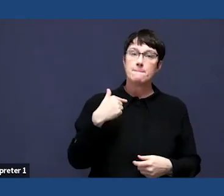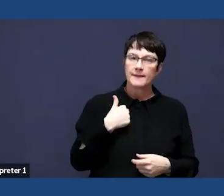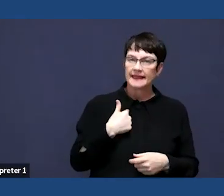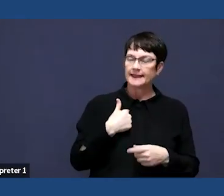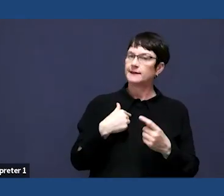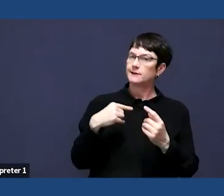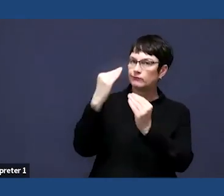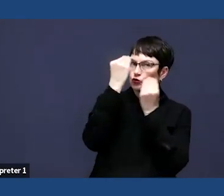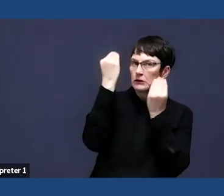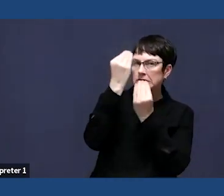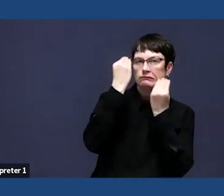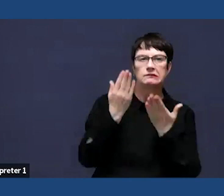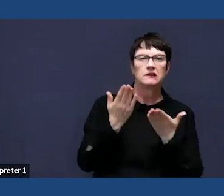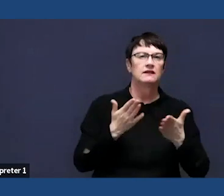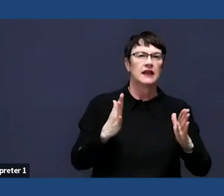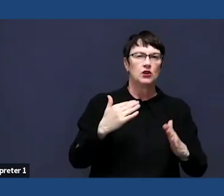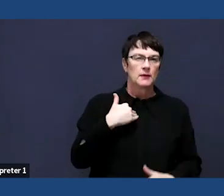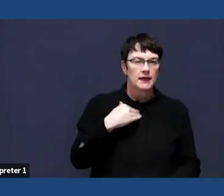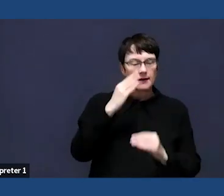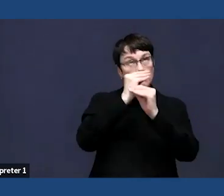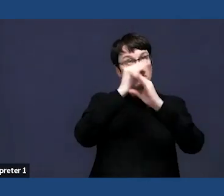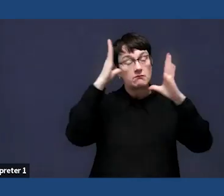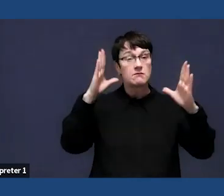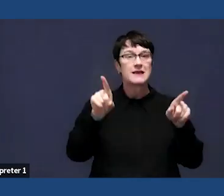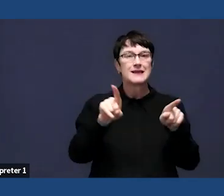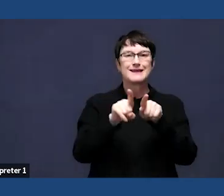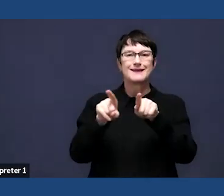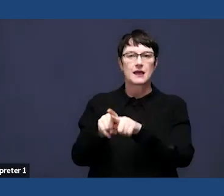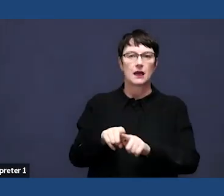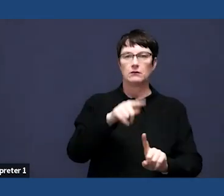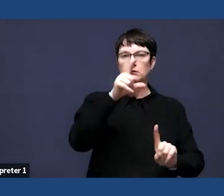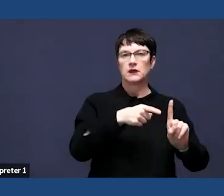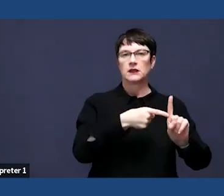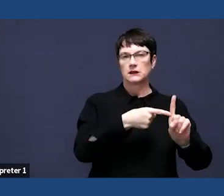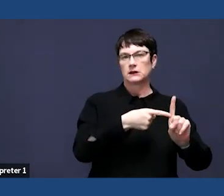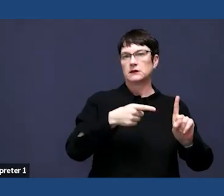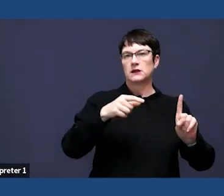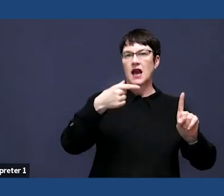a better understanding to be able to work together.